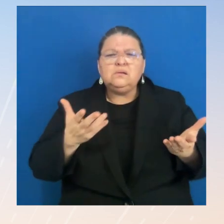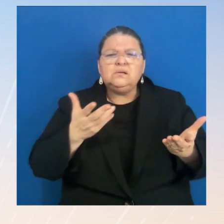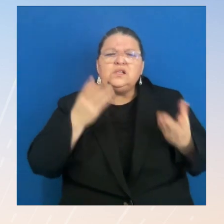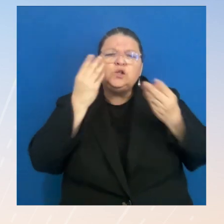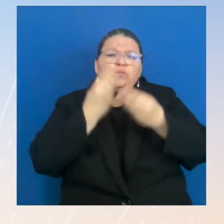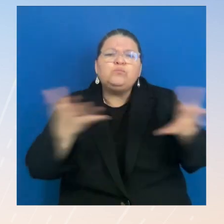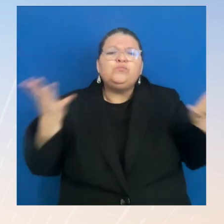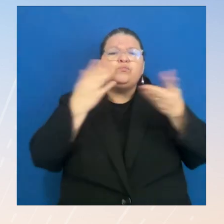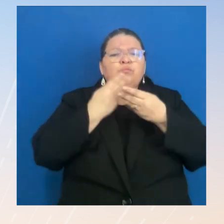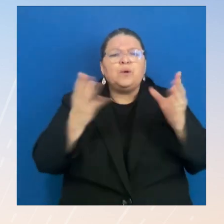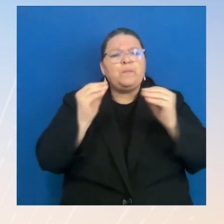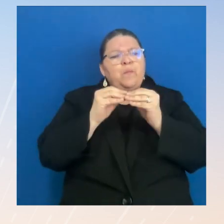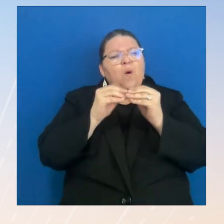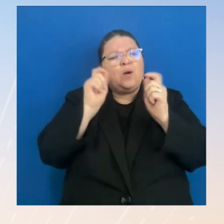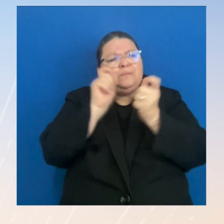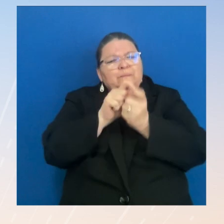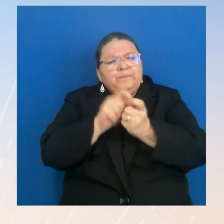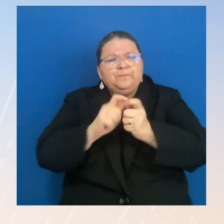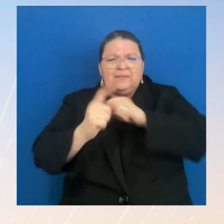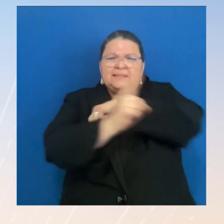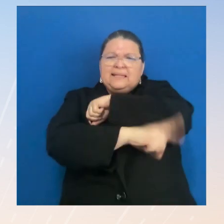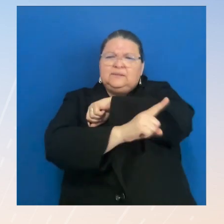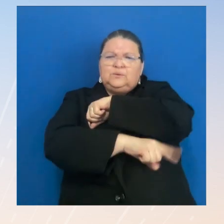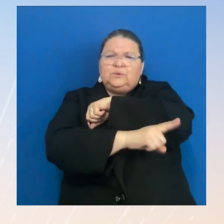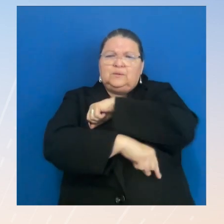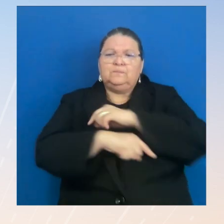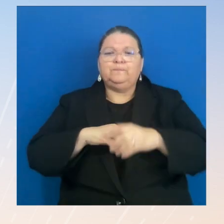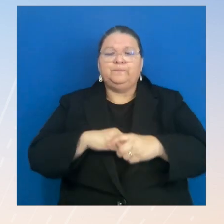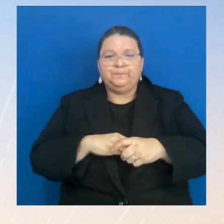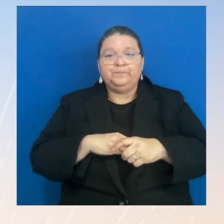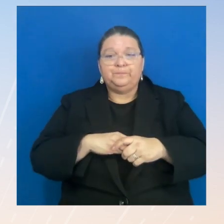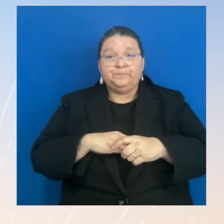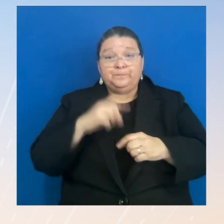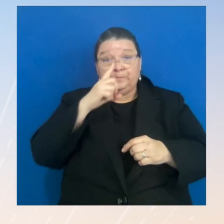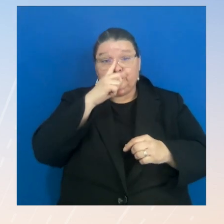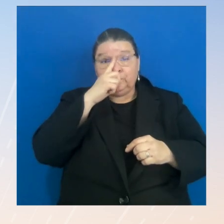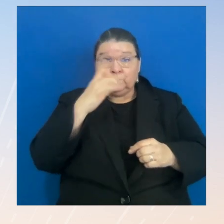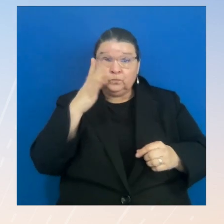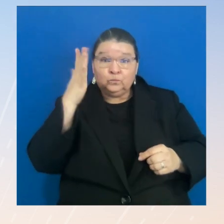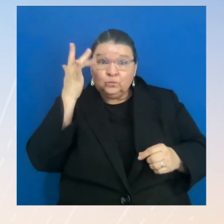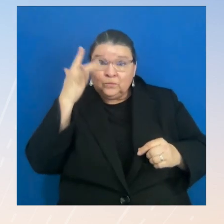is the mere threat of sanctions should be a deterrent? Ms. Psaki: Well, we're going to have those conversations